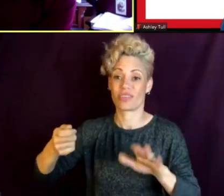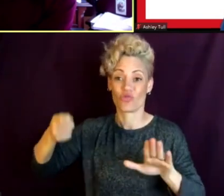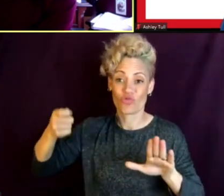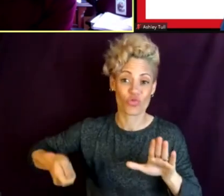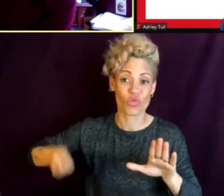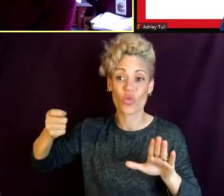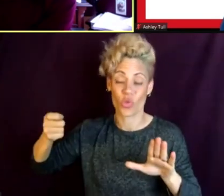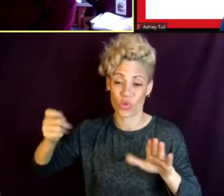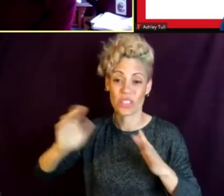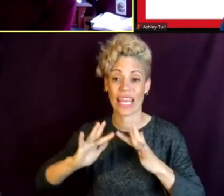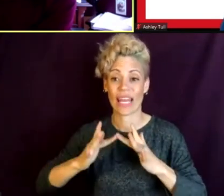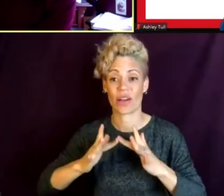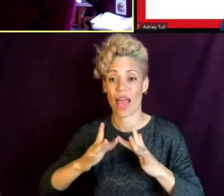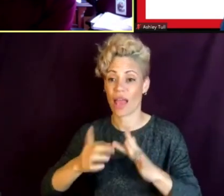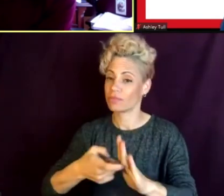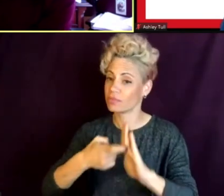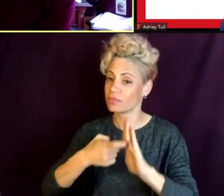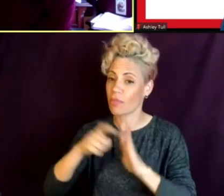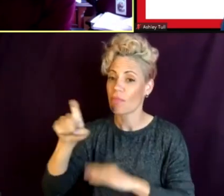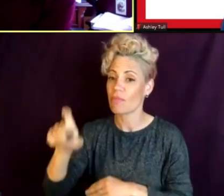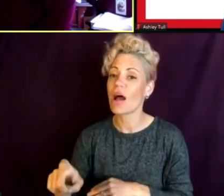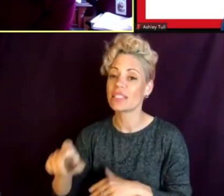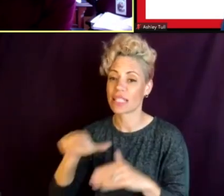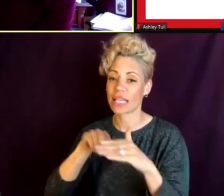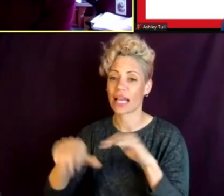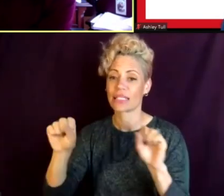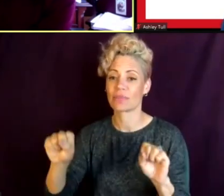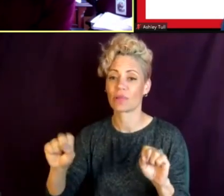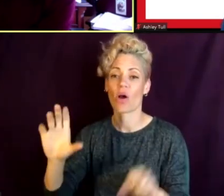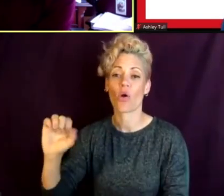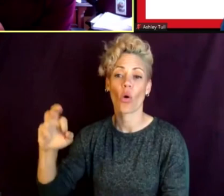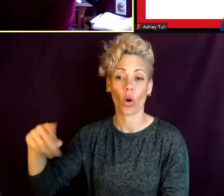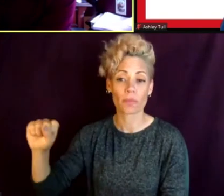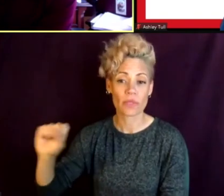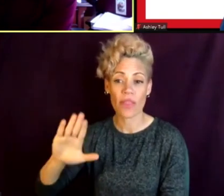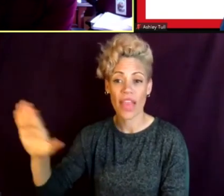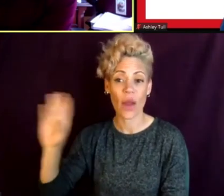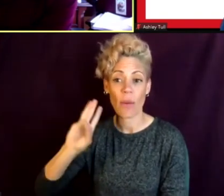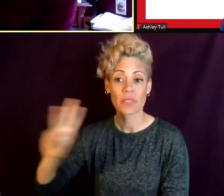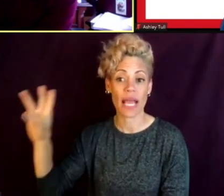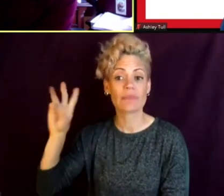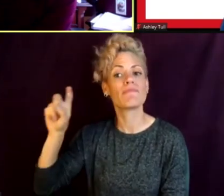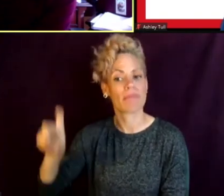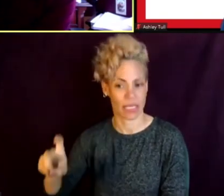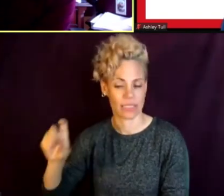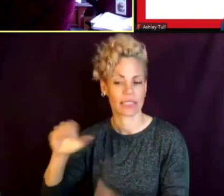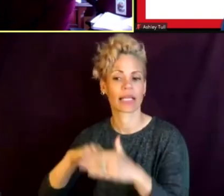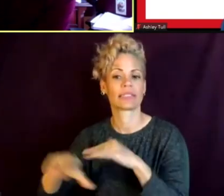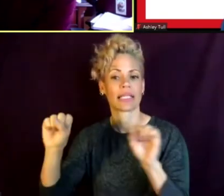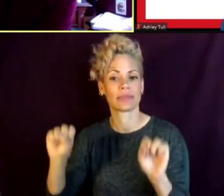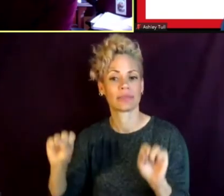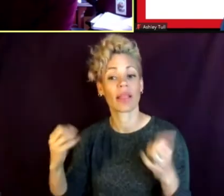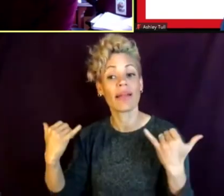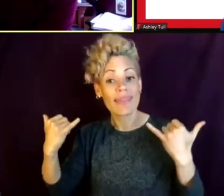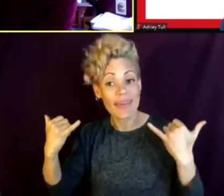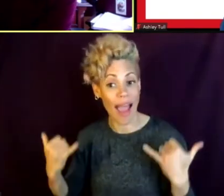their websites have to be accessible. So now, it's a question of getting that enforced.